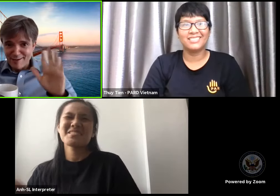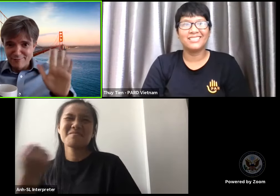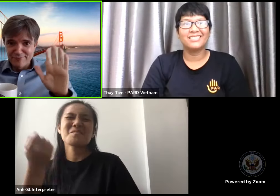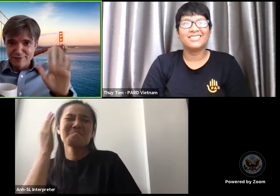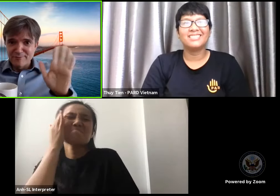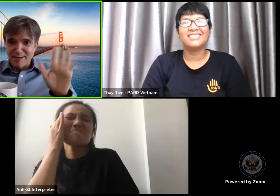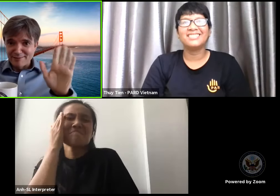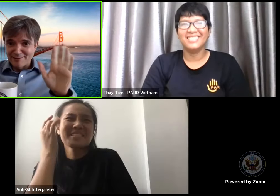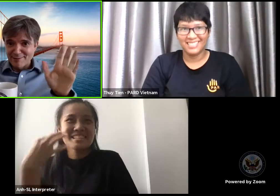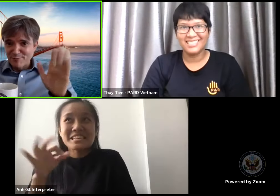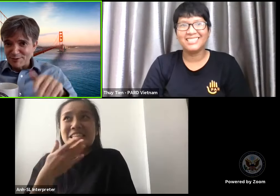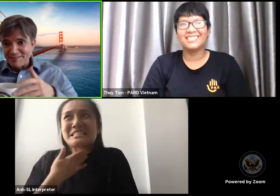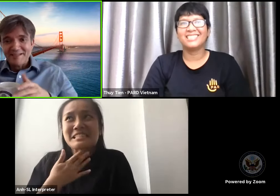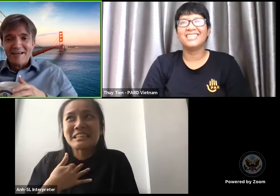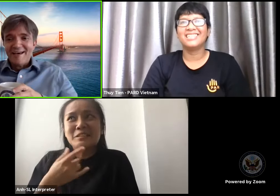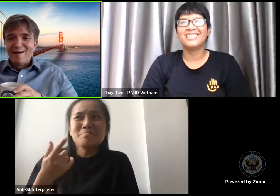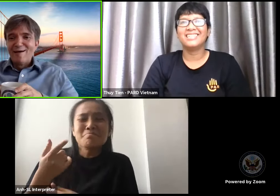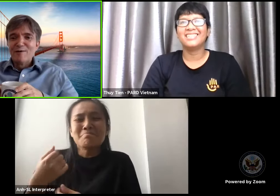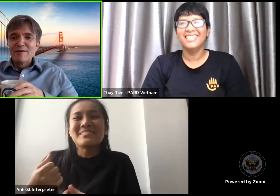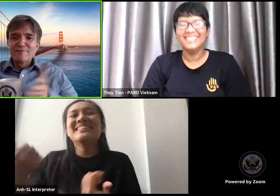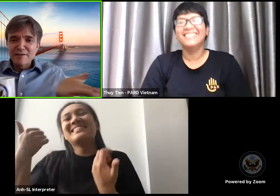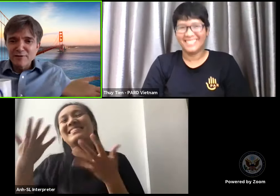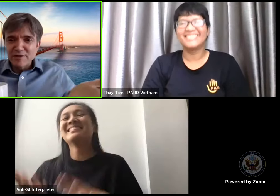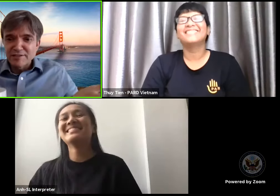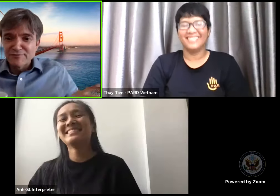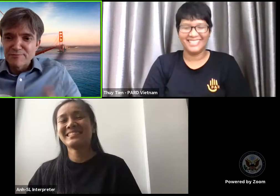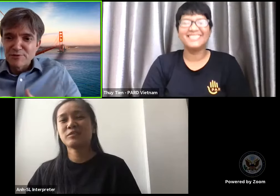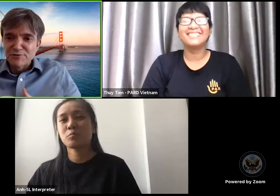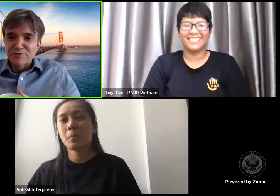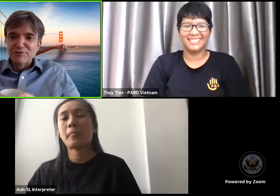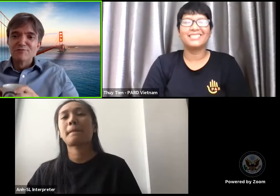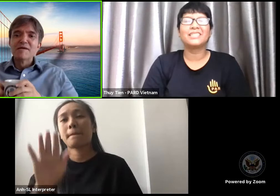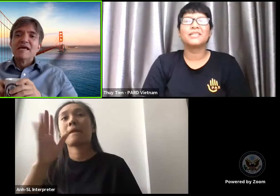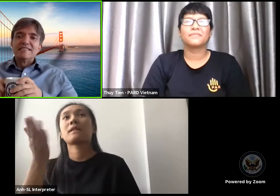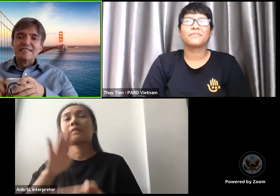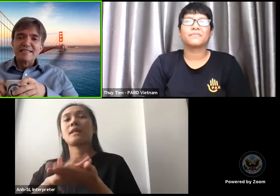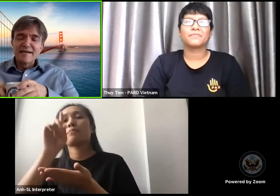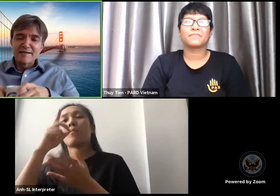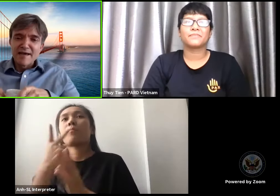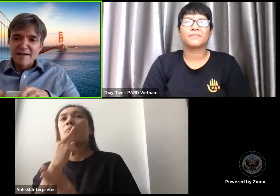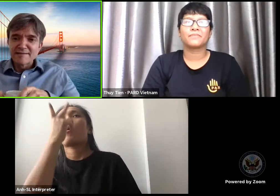I'll reveal mine at some point. We have another question from YouTube, Dian asks